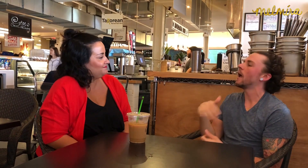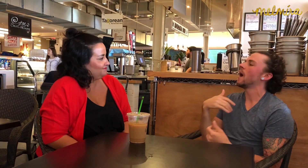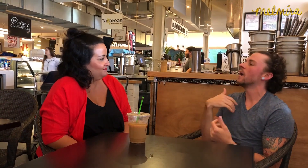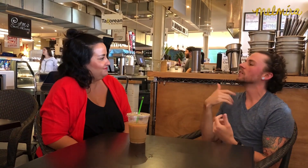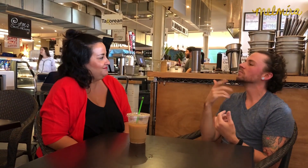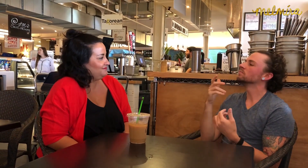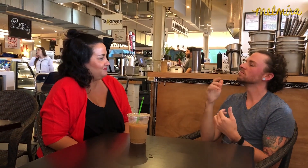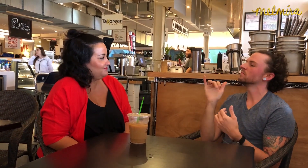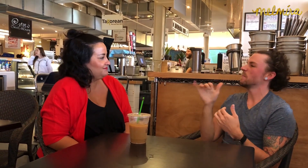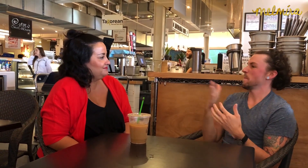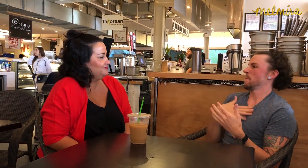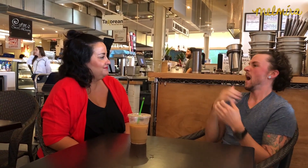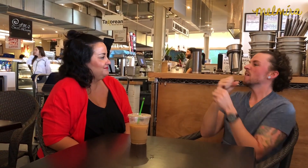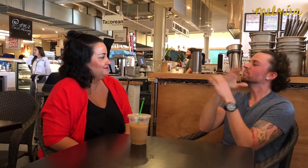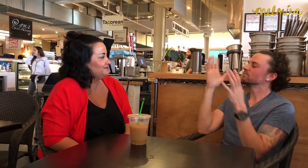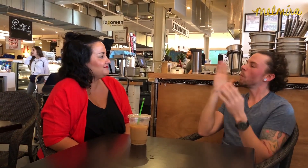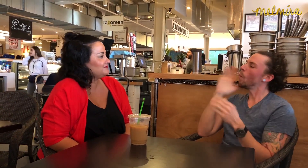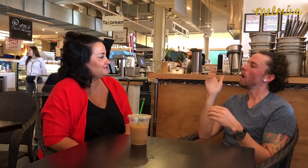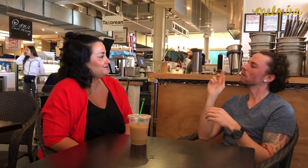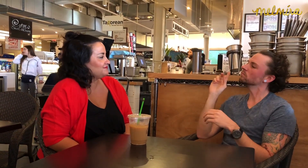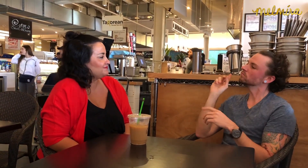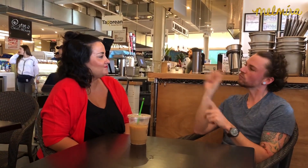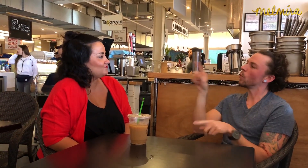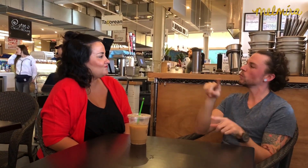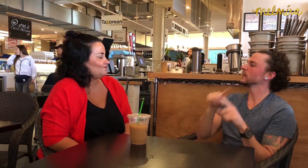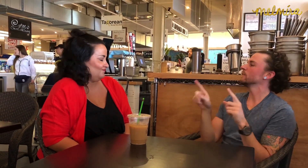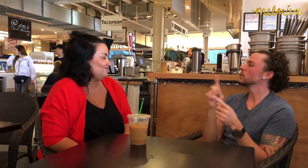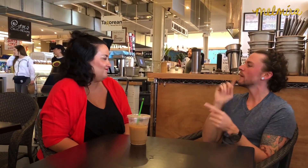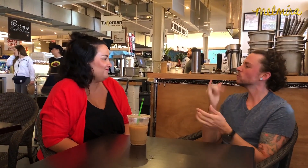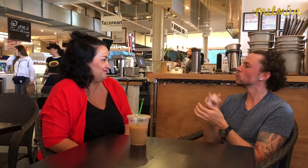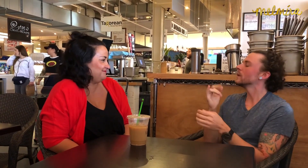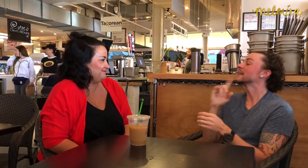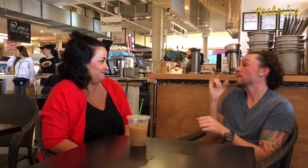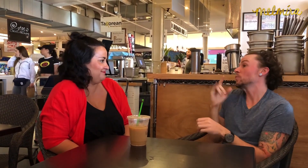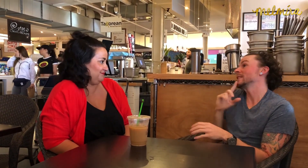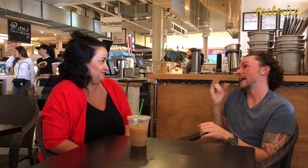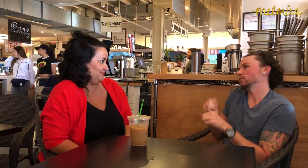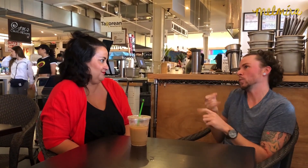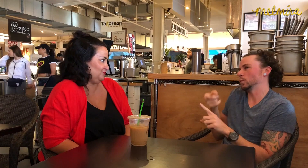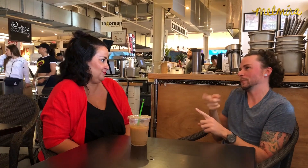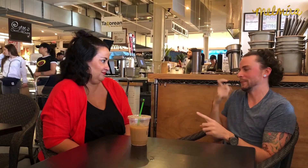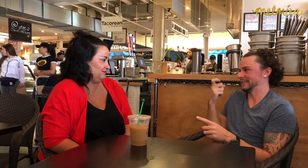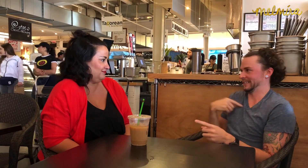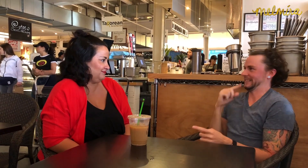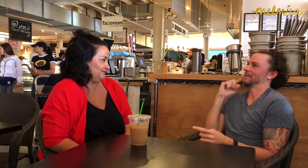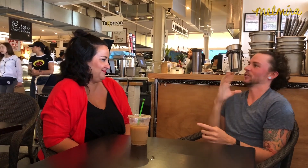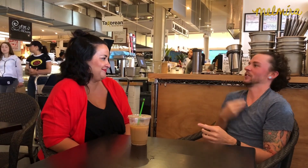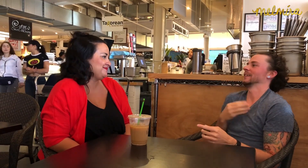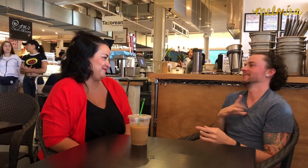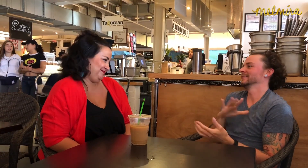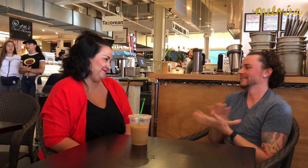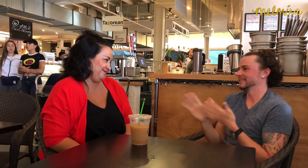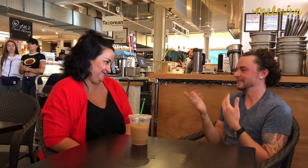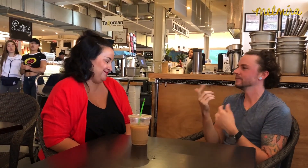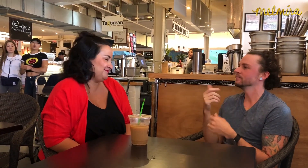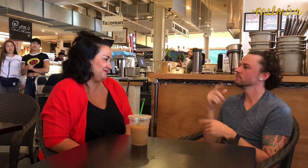I envision providing presentations at Deaf schools since I'm a deaf Trans which is neat.